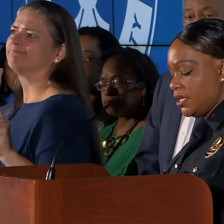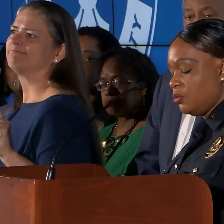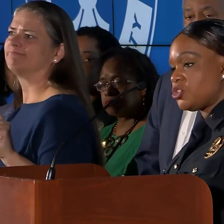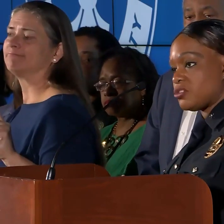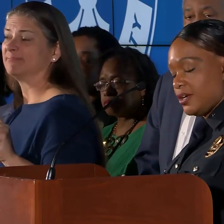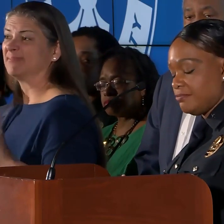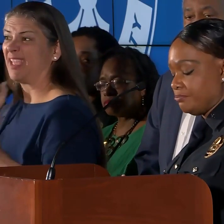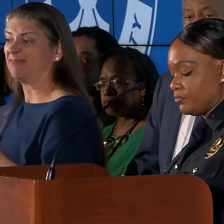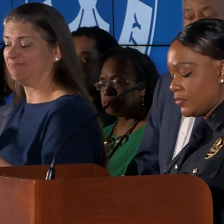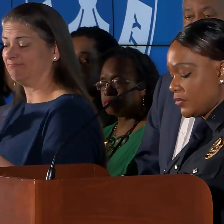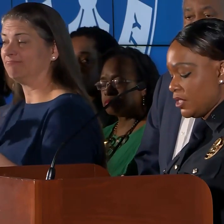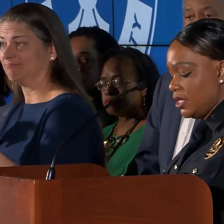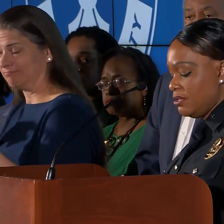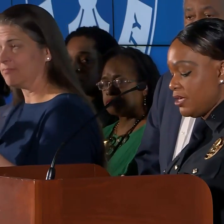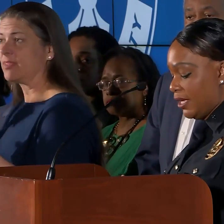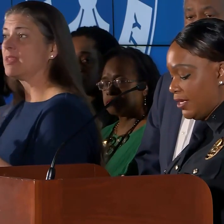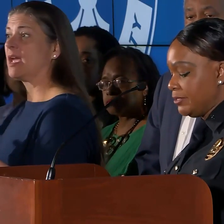He was struck in the head.